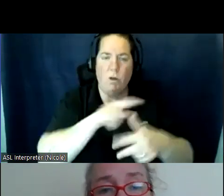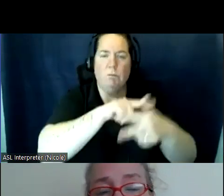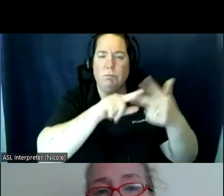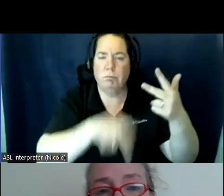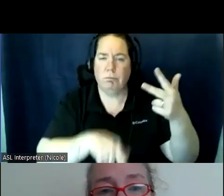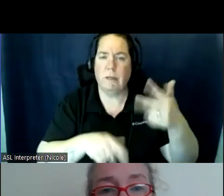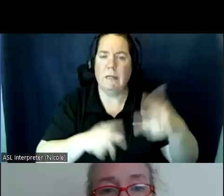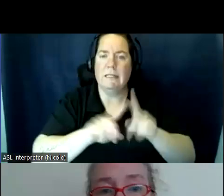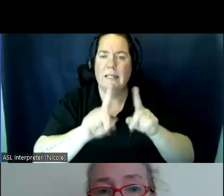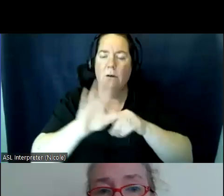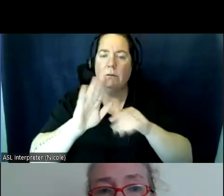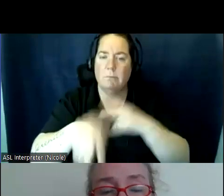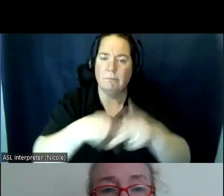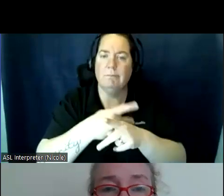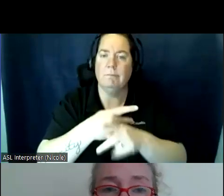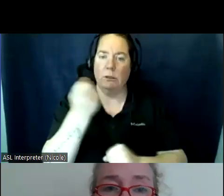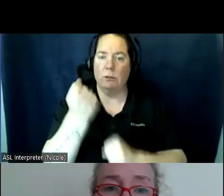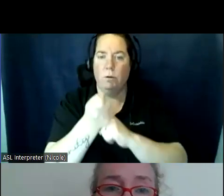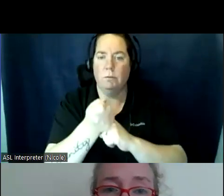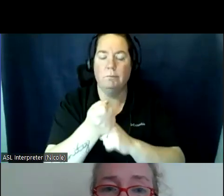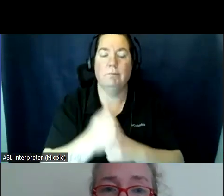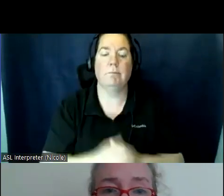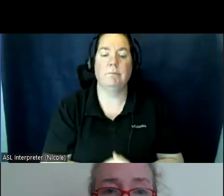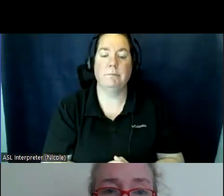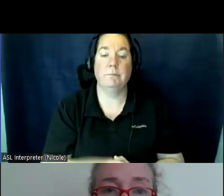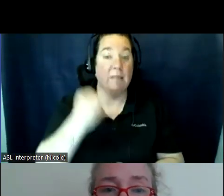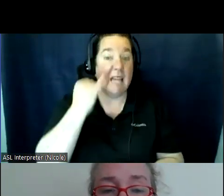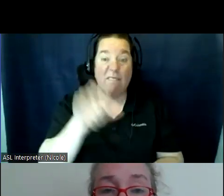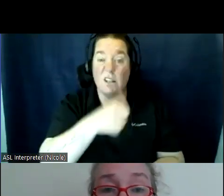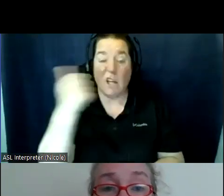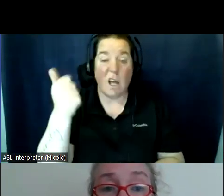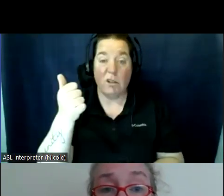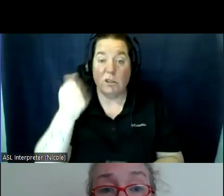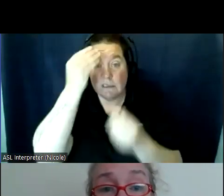Through those processes if there are other data points that suggest that there might